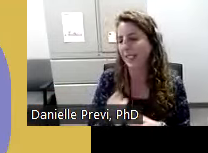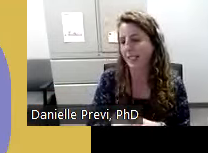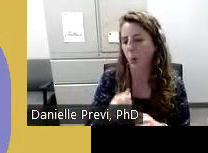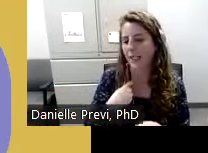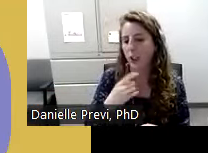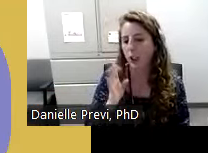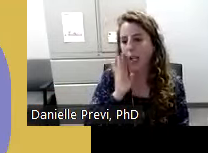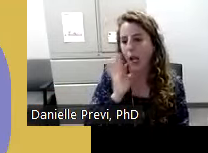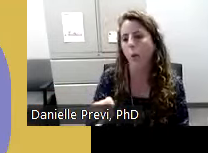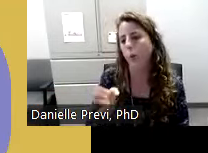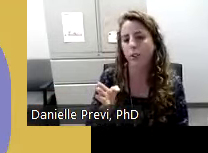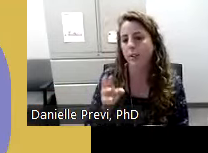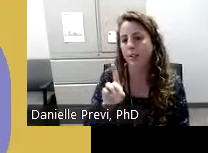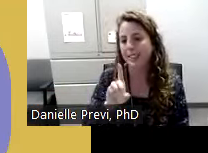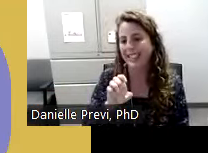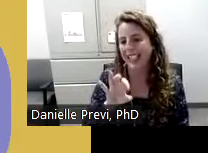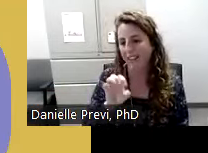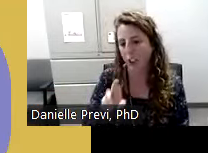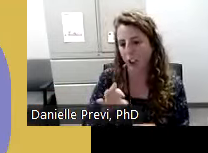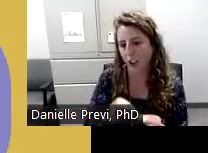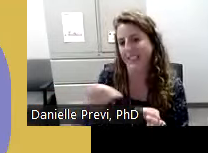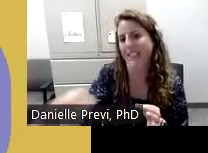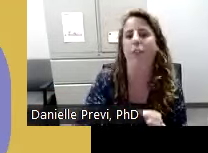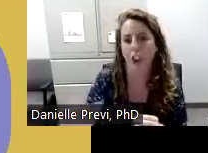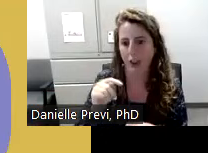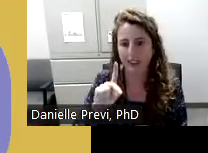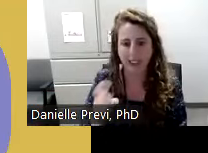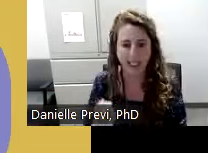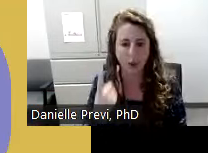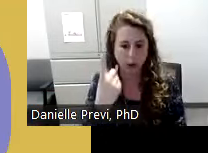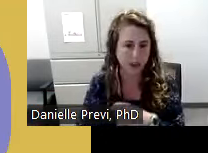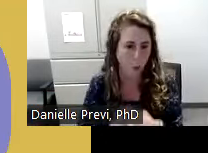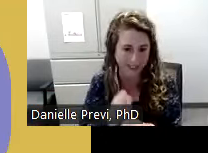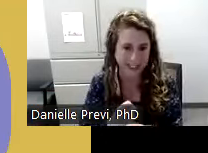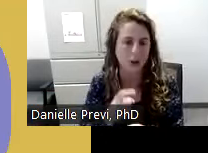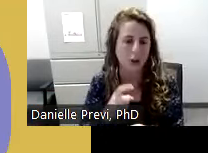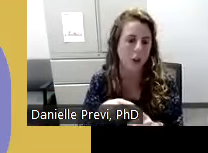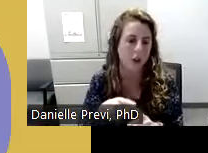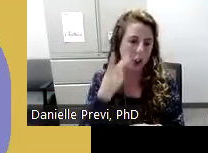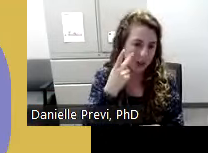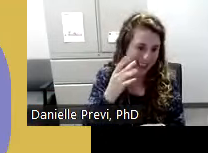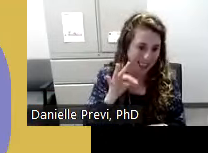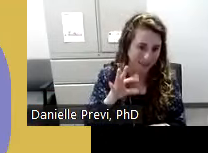were maybe eight or nine. So that’s a situation where I would defer the diagnosis at least a year